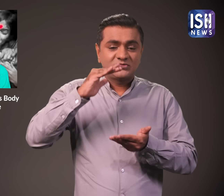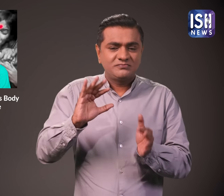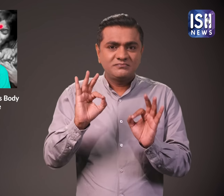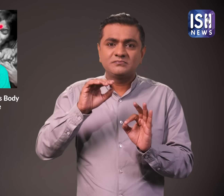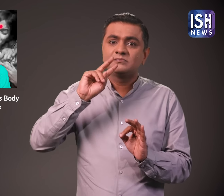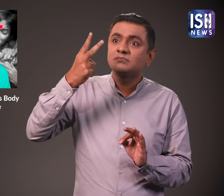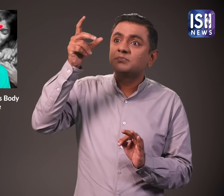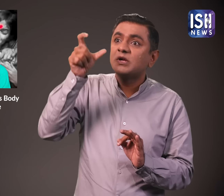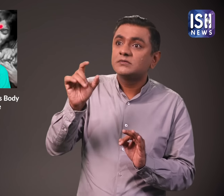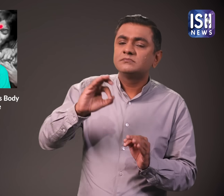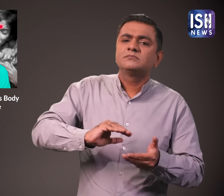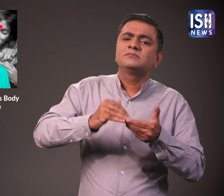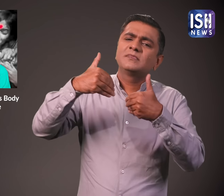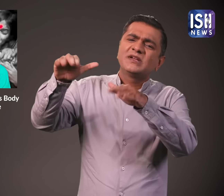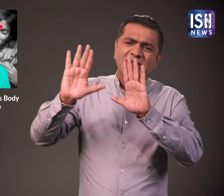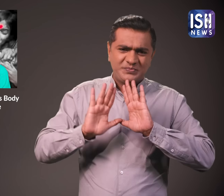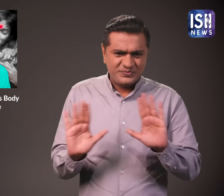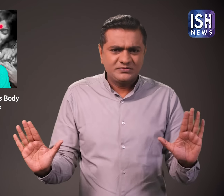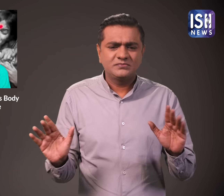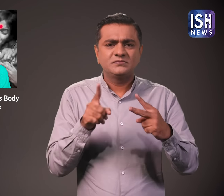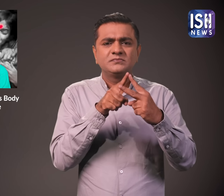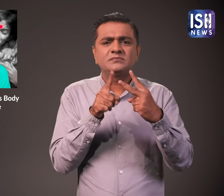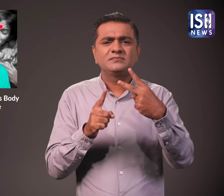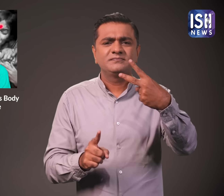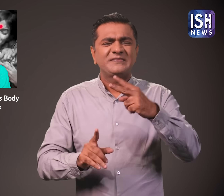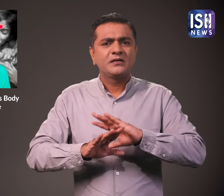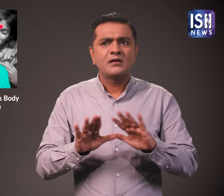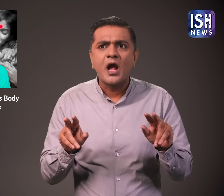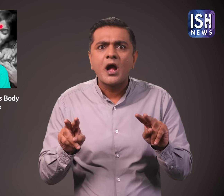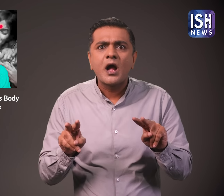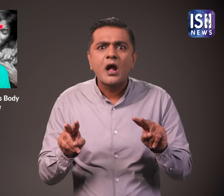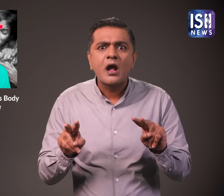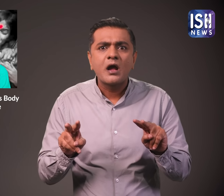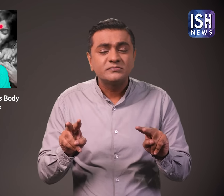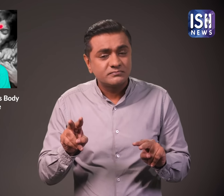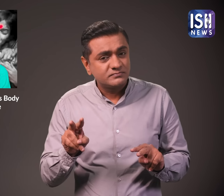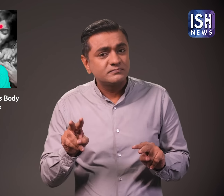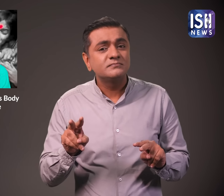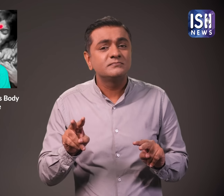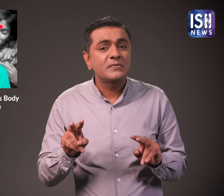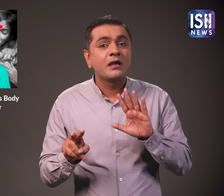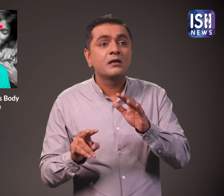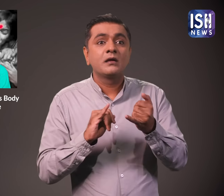He wanted her to marry an innocent man of good reputation. These were his two main reasons, which shocked many people.